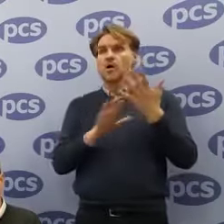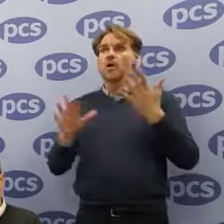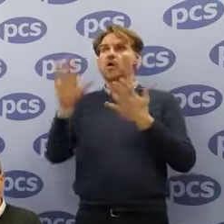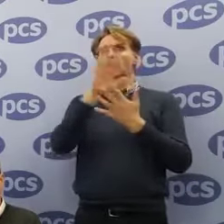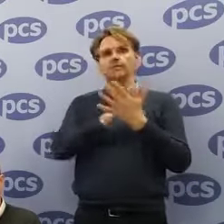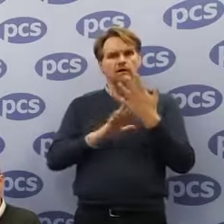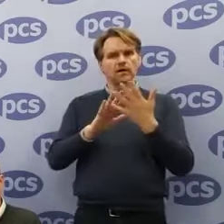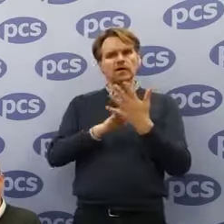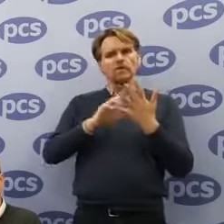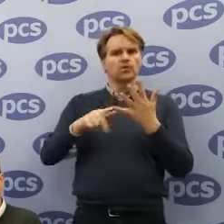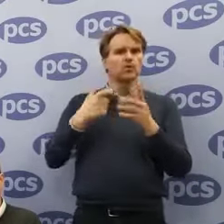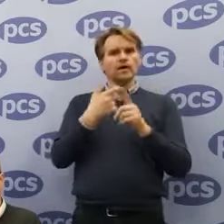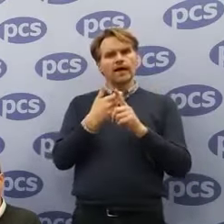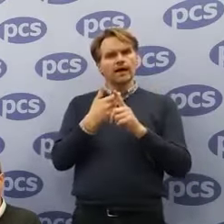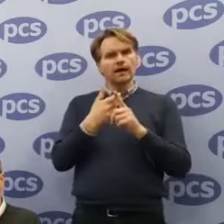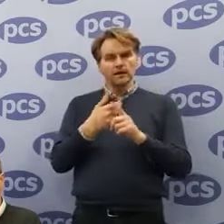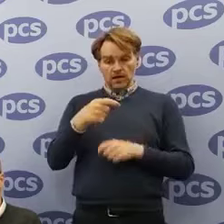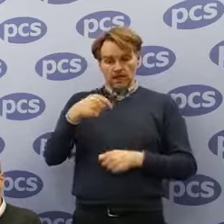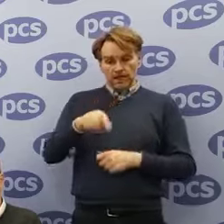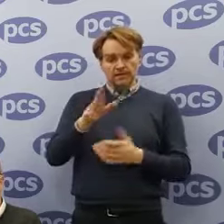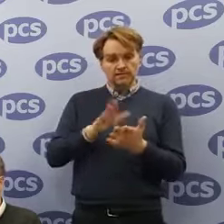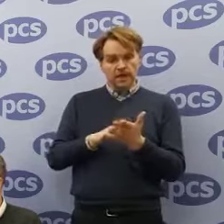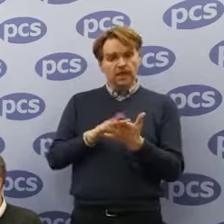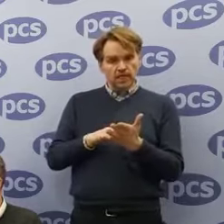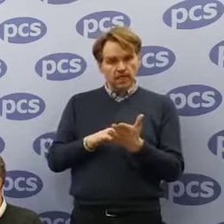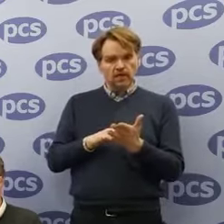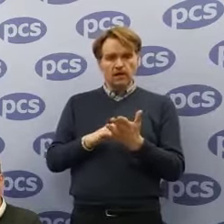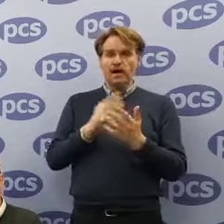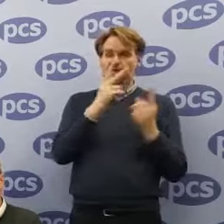in the length and breadth of the country to come and discuss the campaign and put